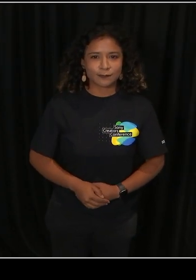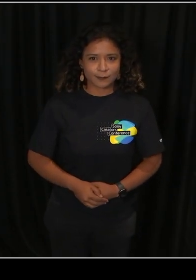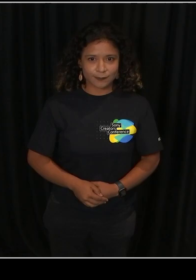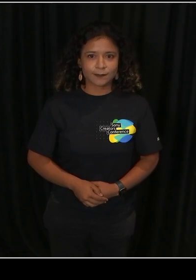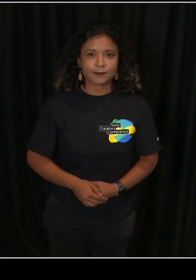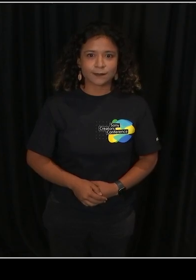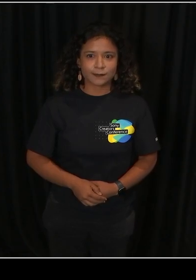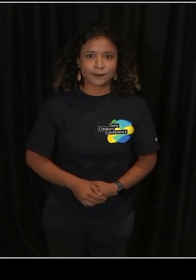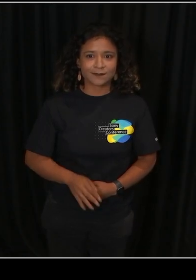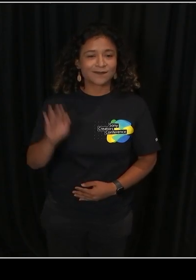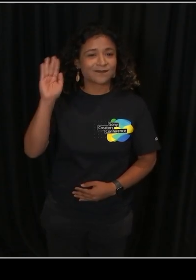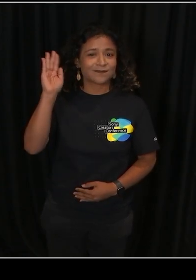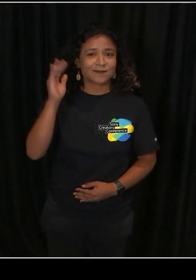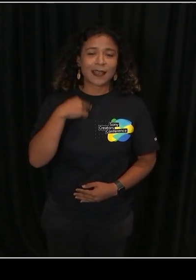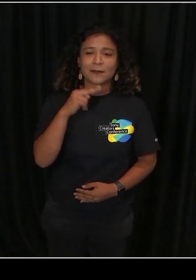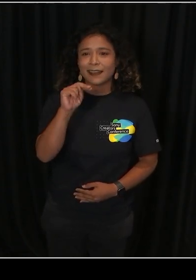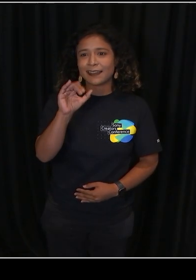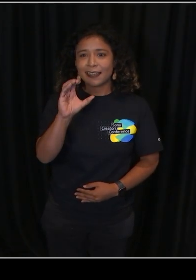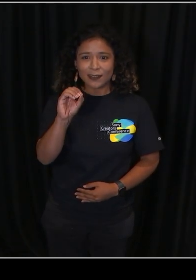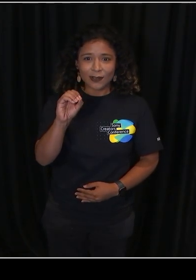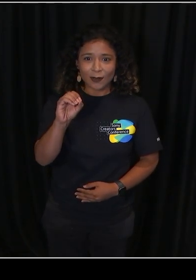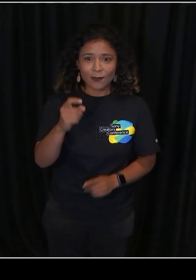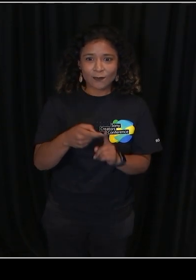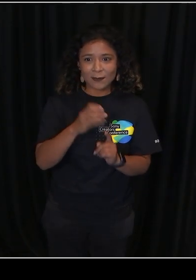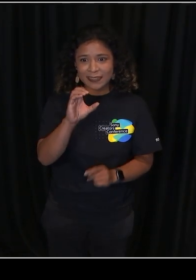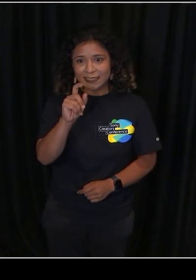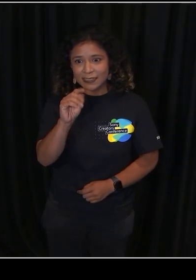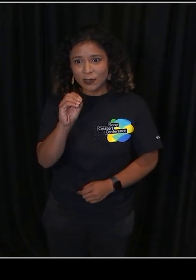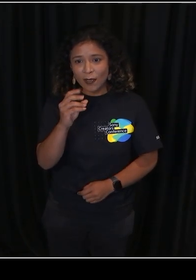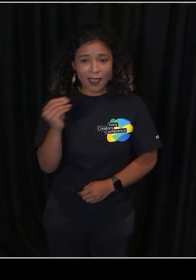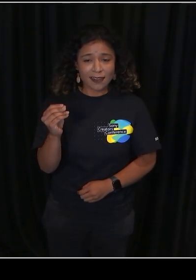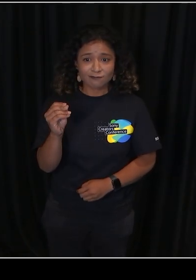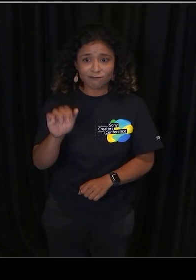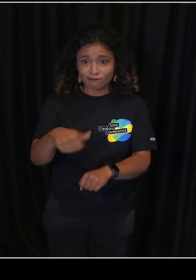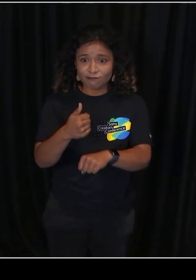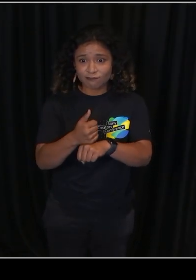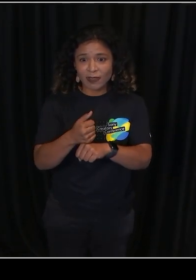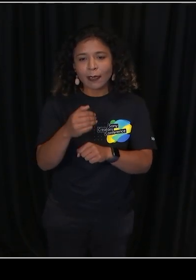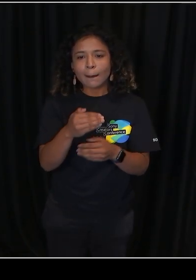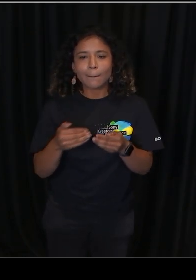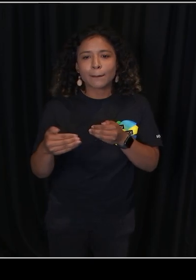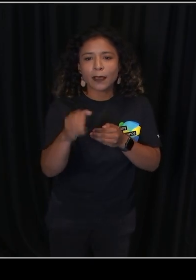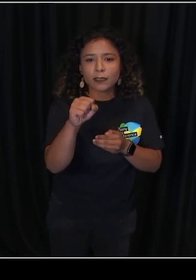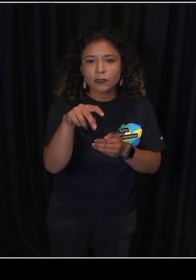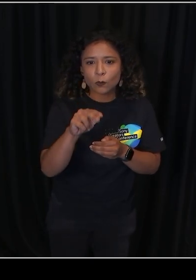Hi everyone. I am Nico Westerhof, I'm the CTO and co-founder of Beyond Sports. Beyond Sports is a company focused